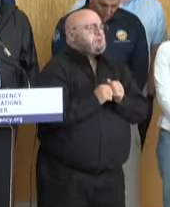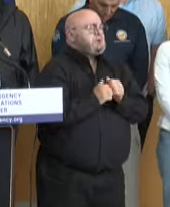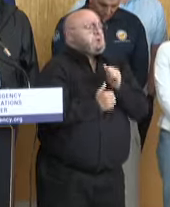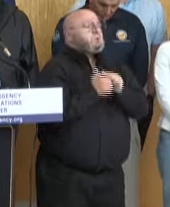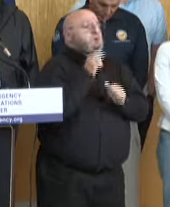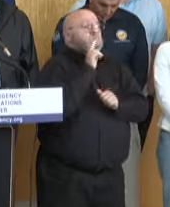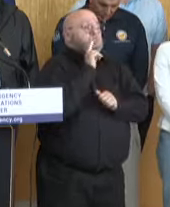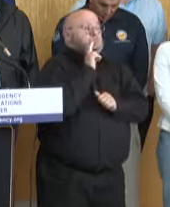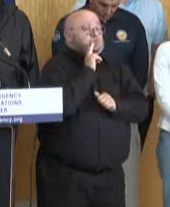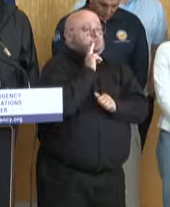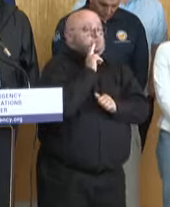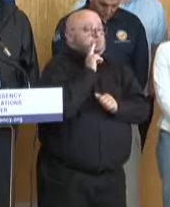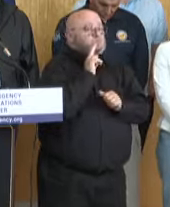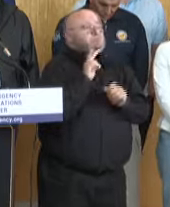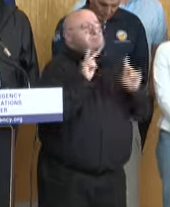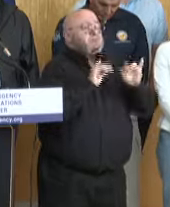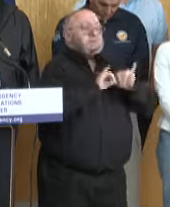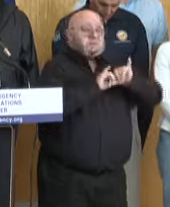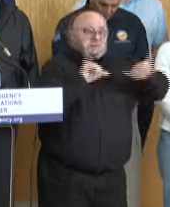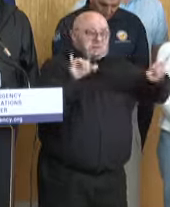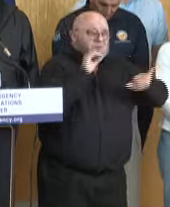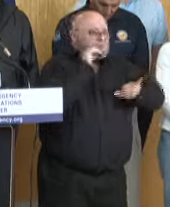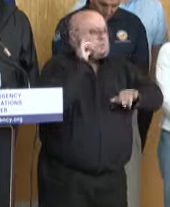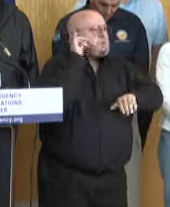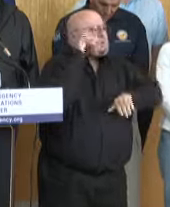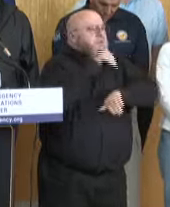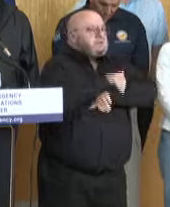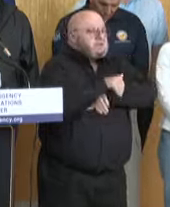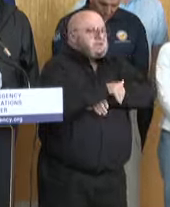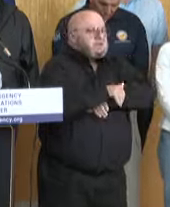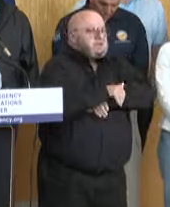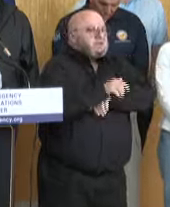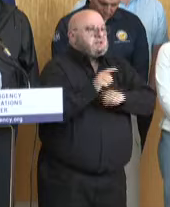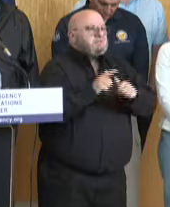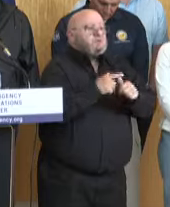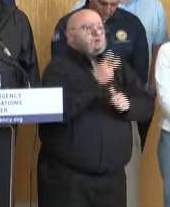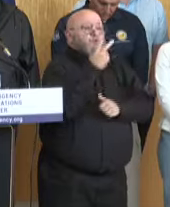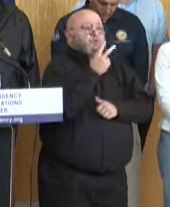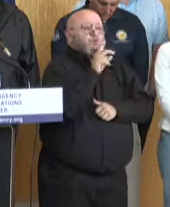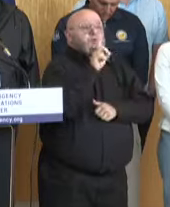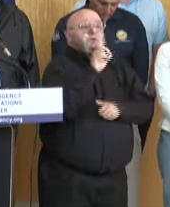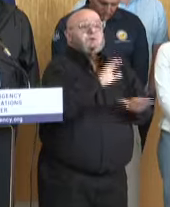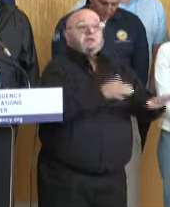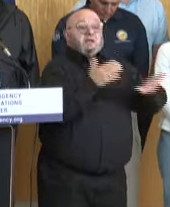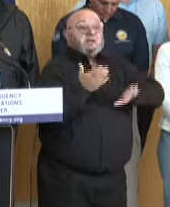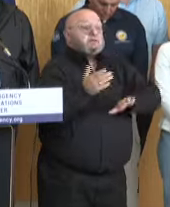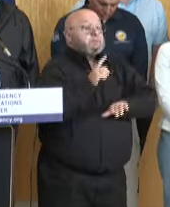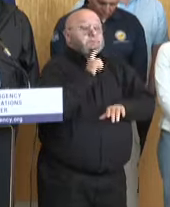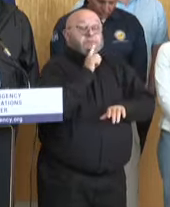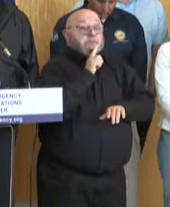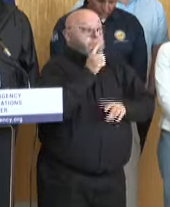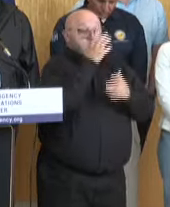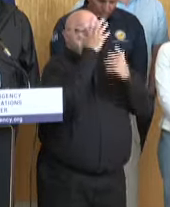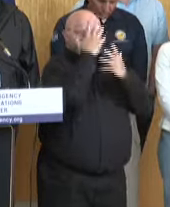YO LE PIDO QUE TENGAMOS A SU FAMILIA EN NUESTRAS ORACIONES. LA VIDA ES FÁGIL.